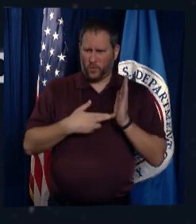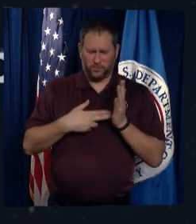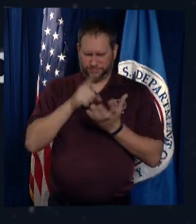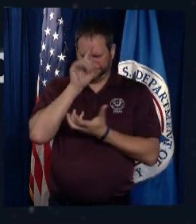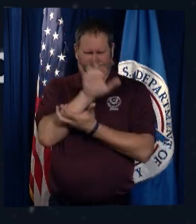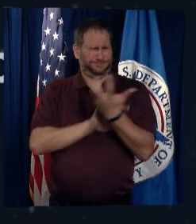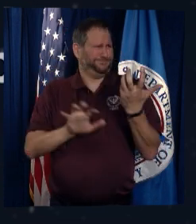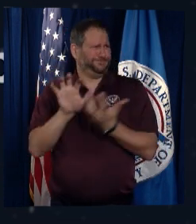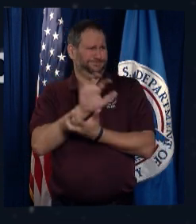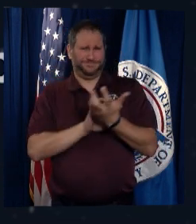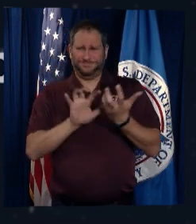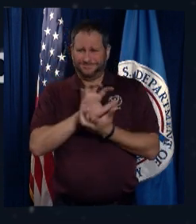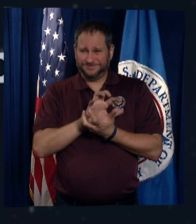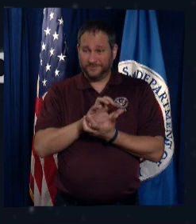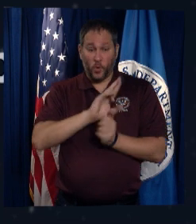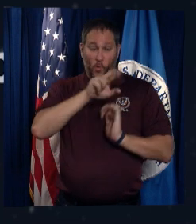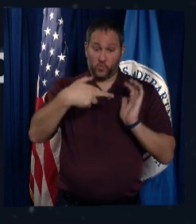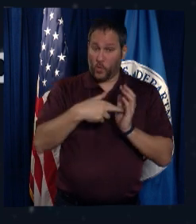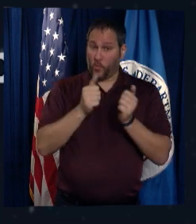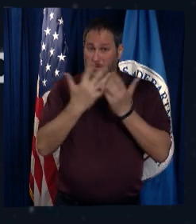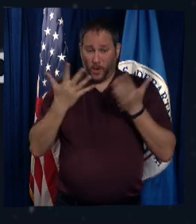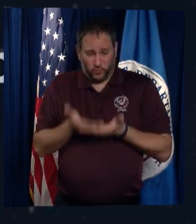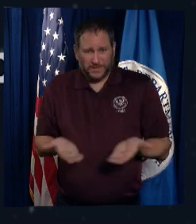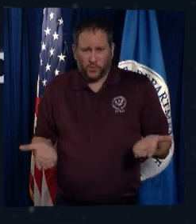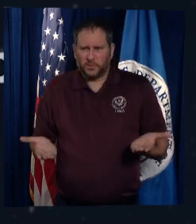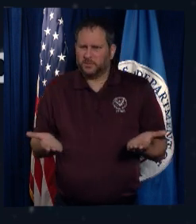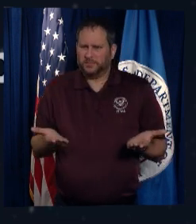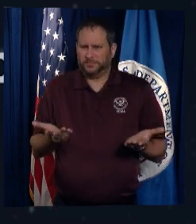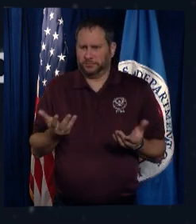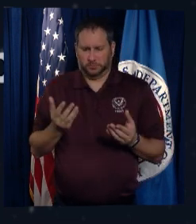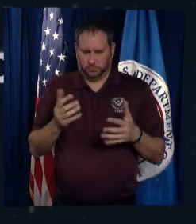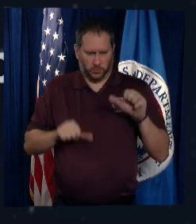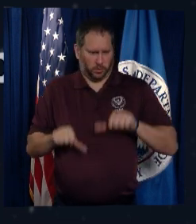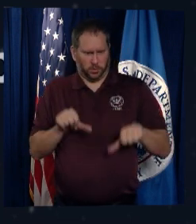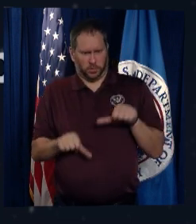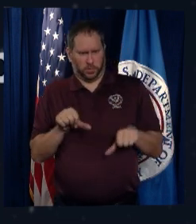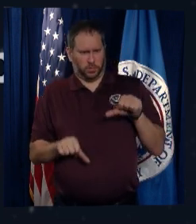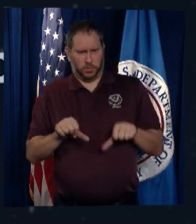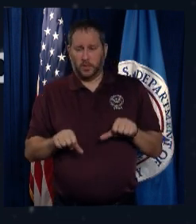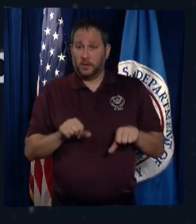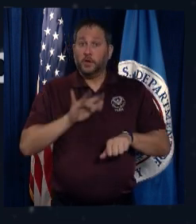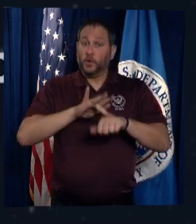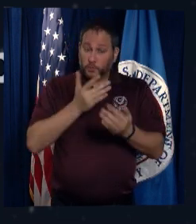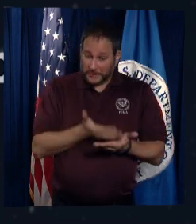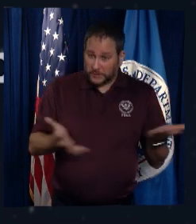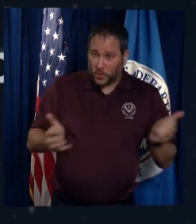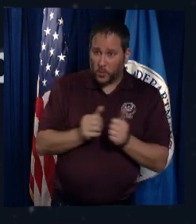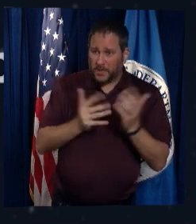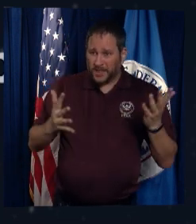relationships produces dysfunction, infighting, and backstabbing.